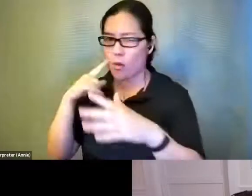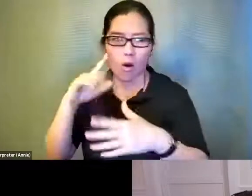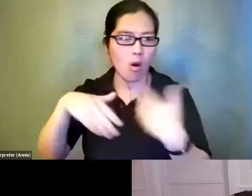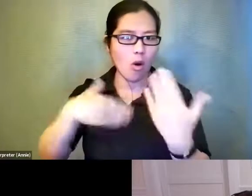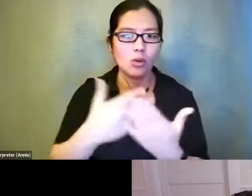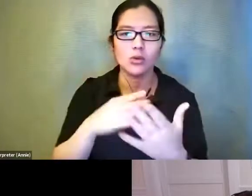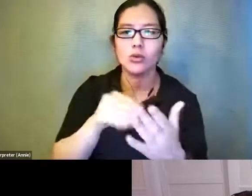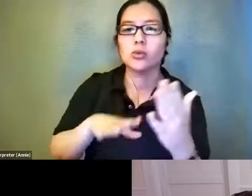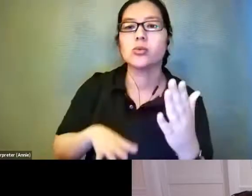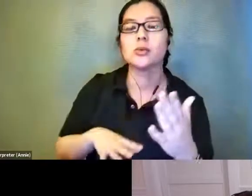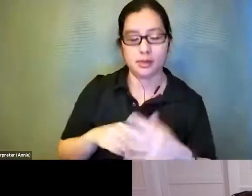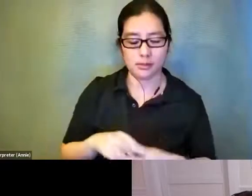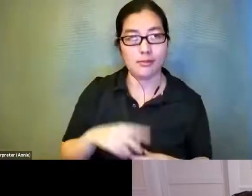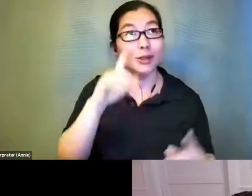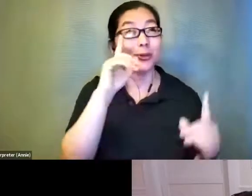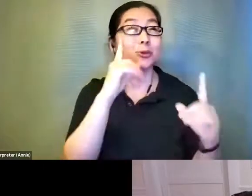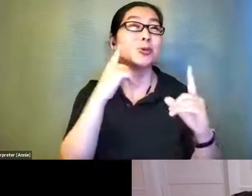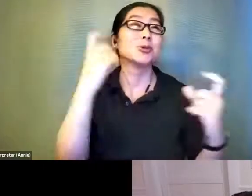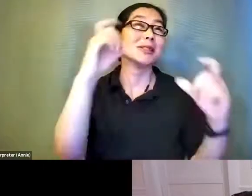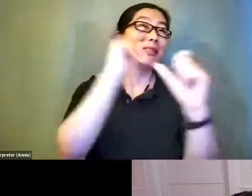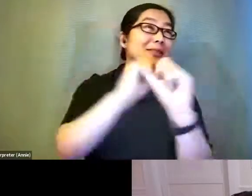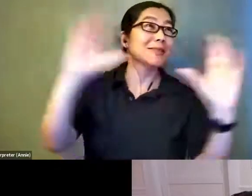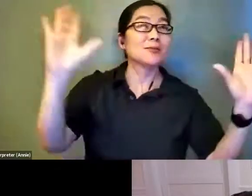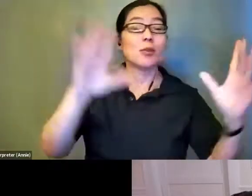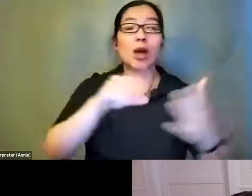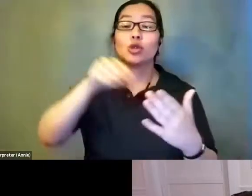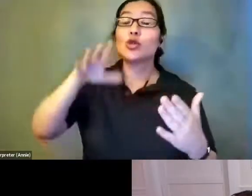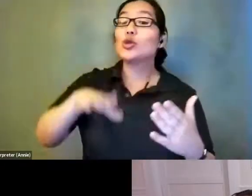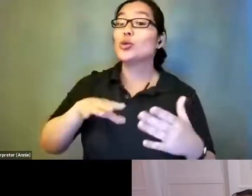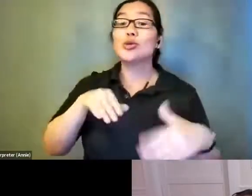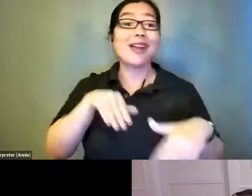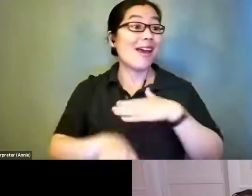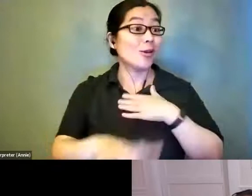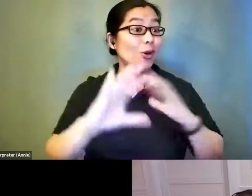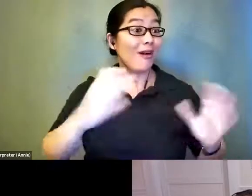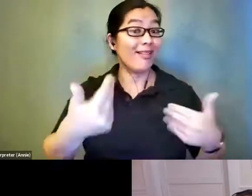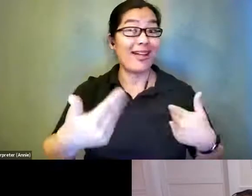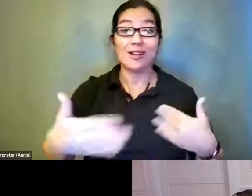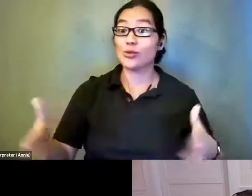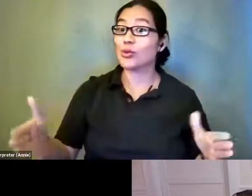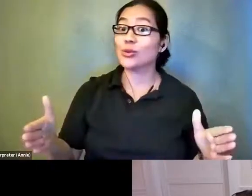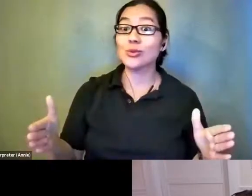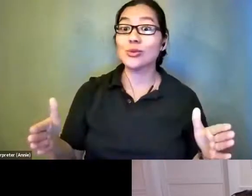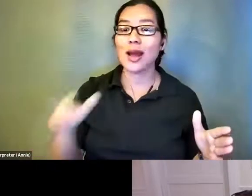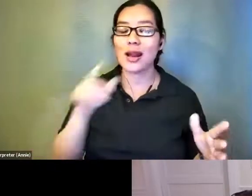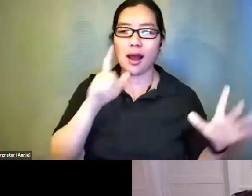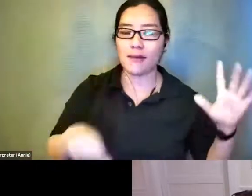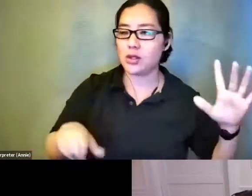my studenting to be able to walk into their classroom and not have to encounter barriers to